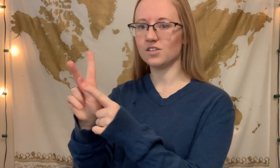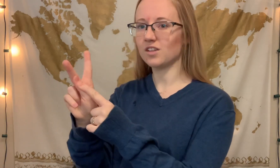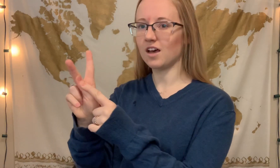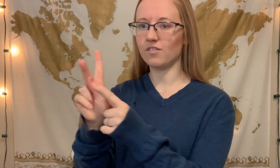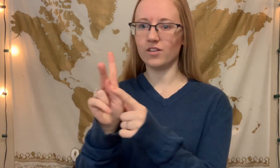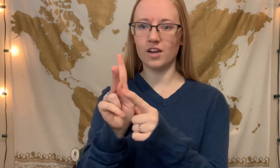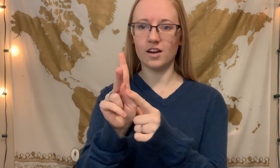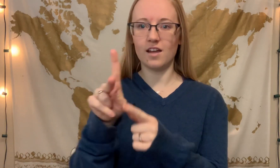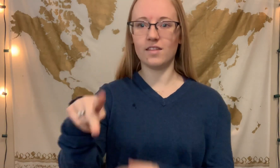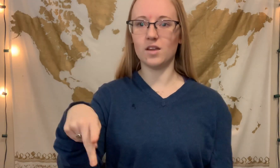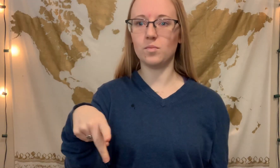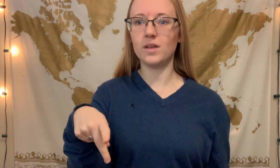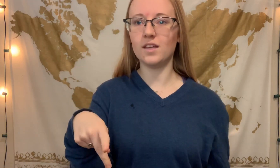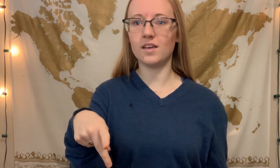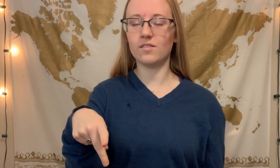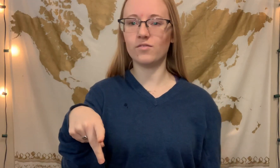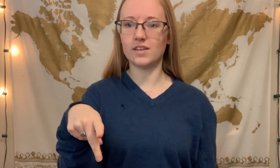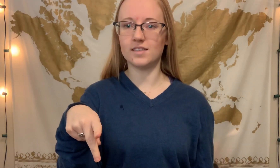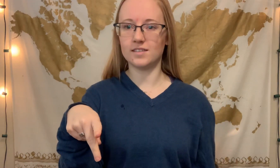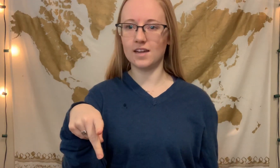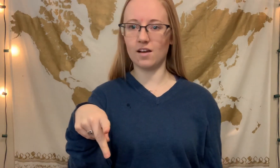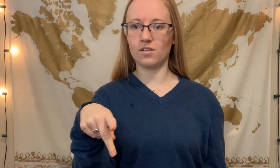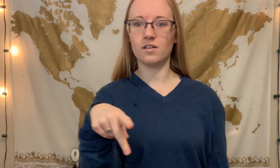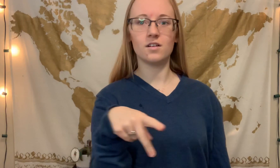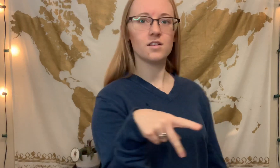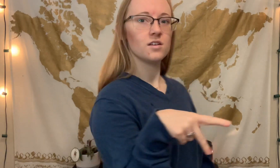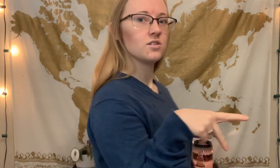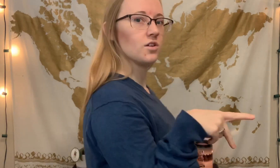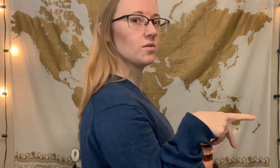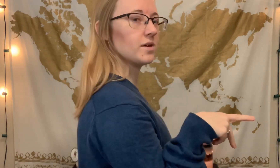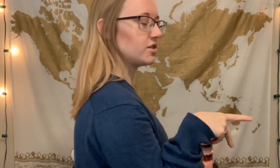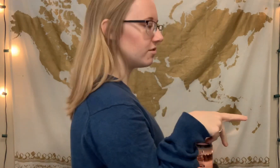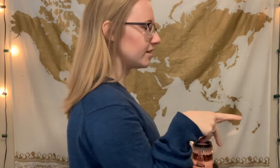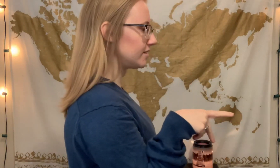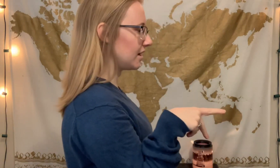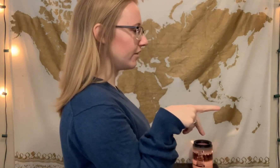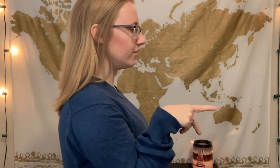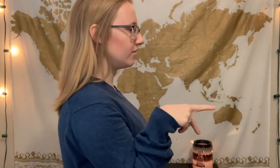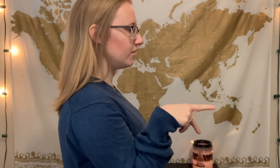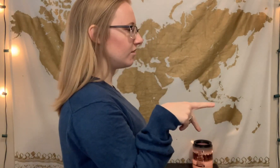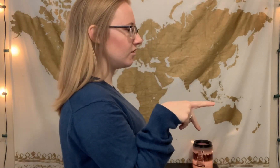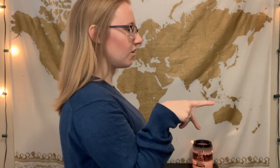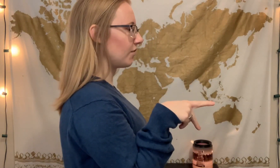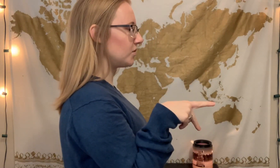that finger and then P faces down. So you bend your wrist down you don't have to